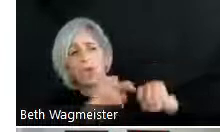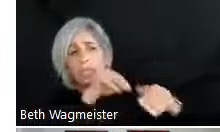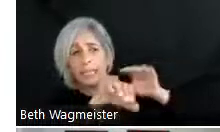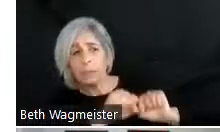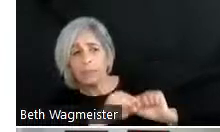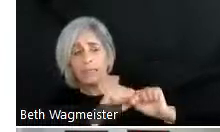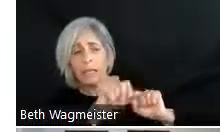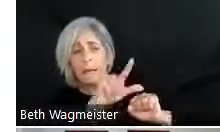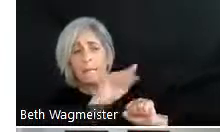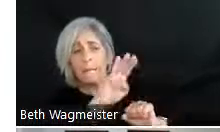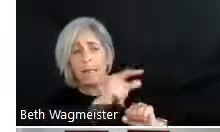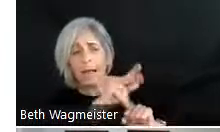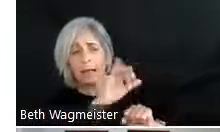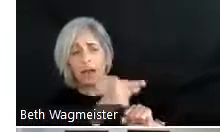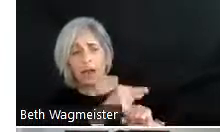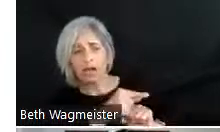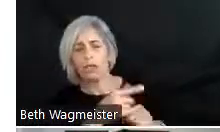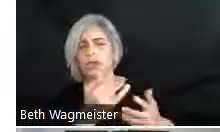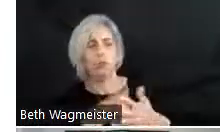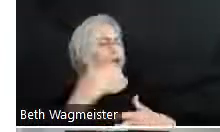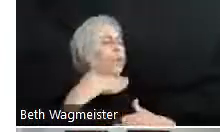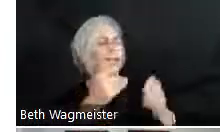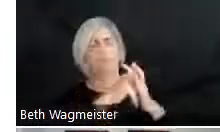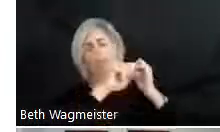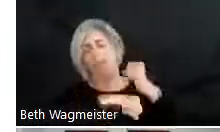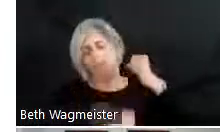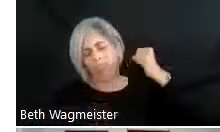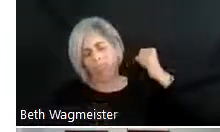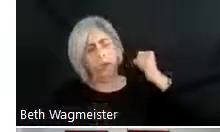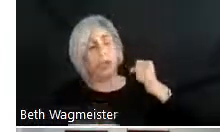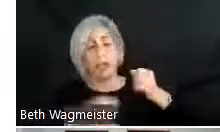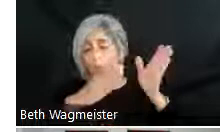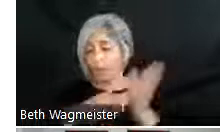backlog? You know it's 3,000 issues long. What are the plans for the next release? What